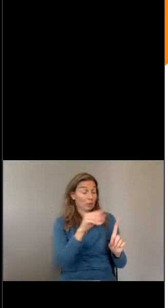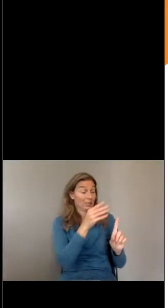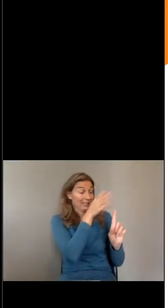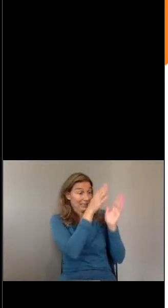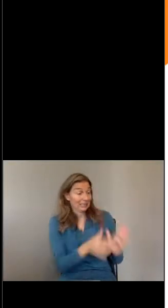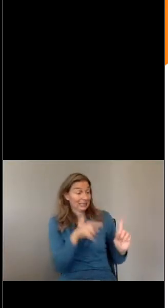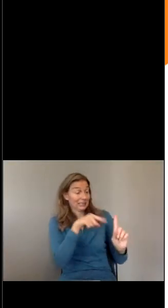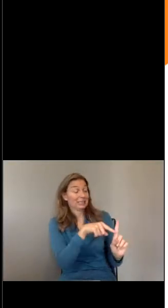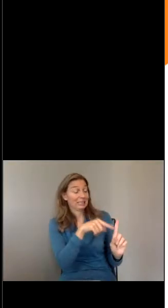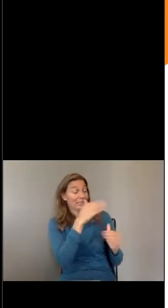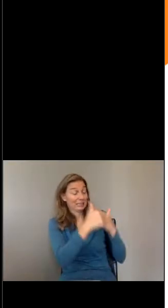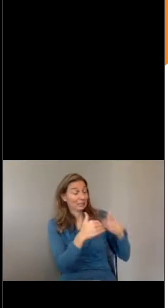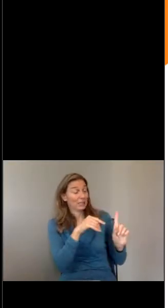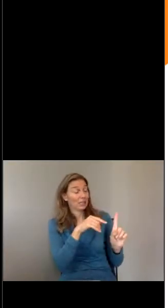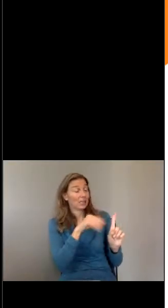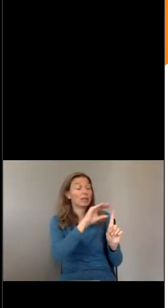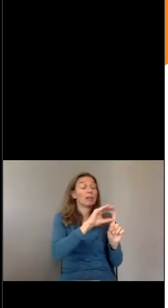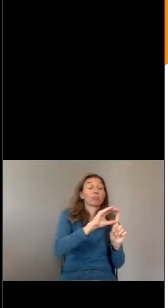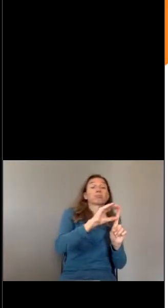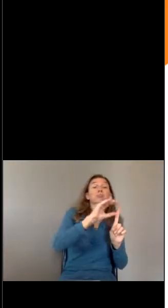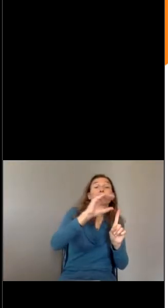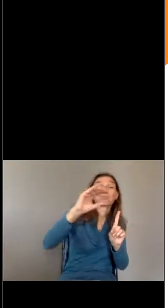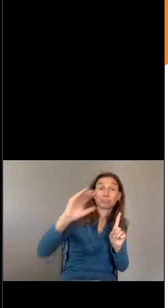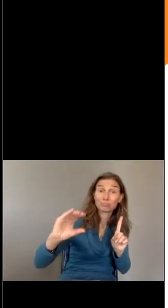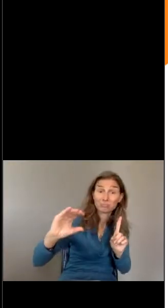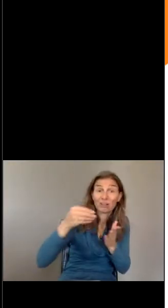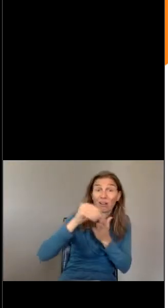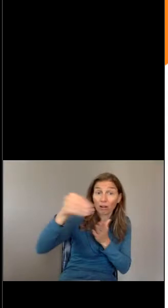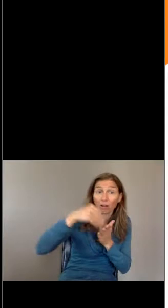So based on that, the i2i project, when it started,